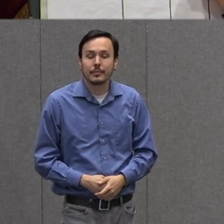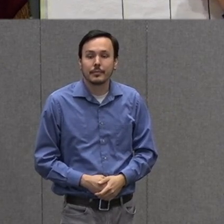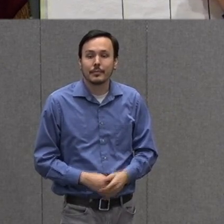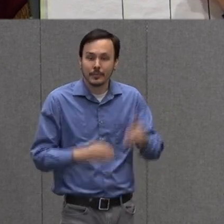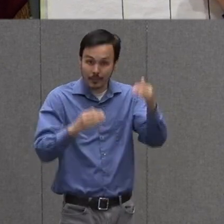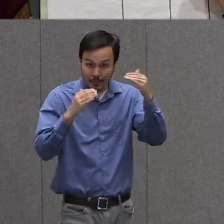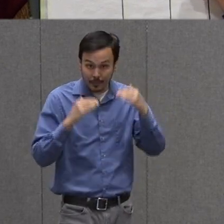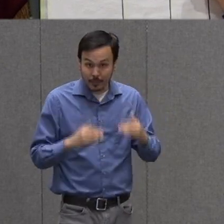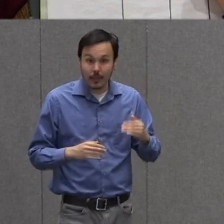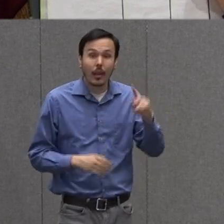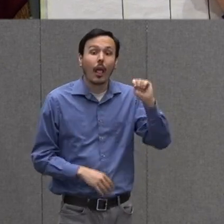And thoughtfully.